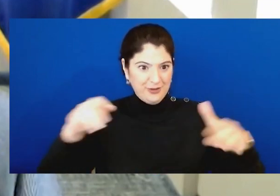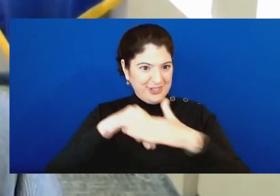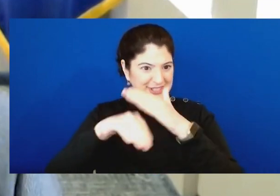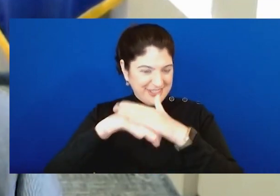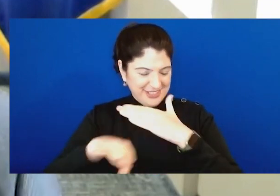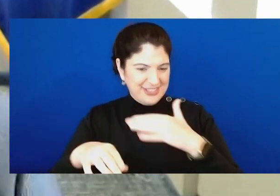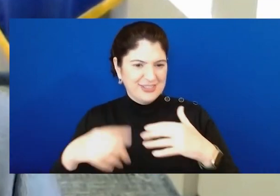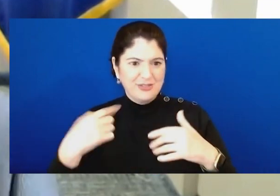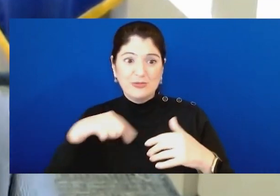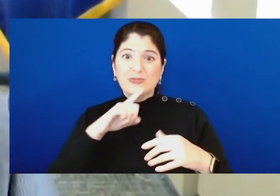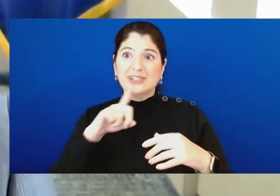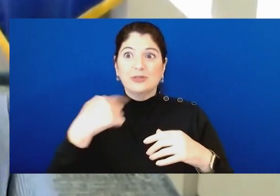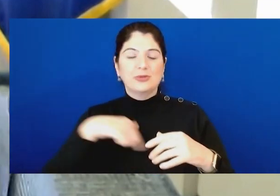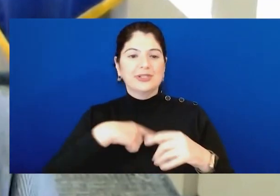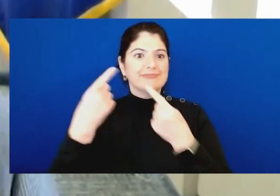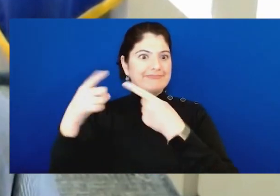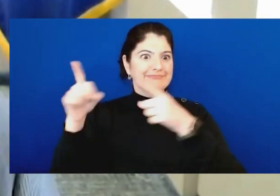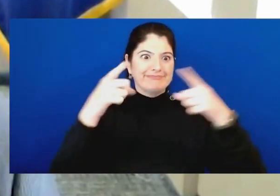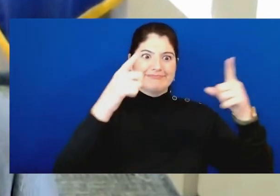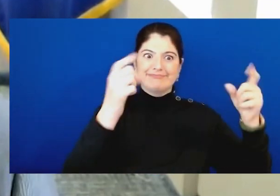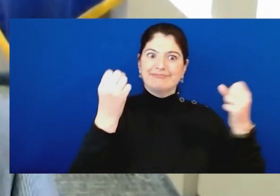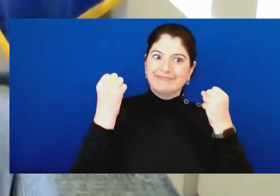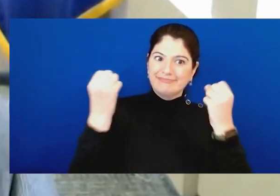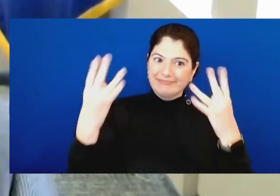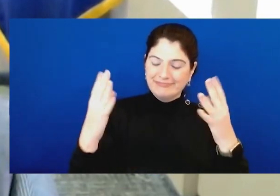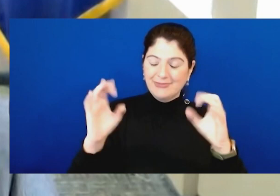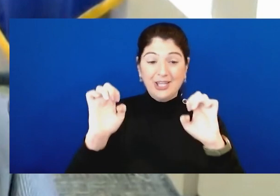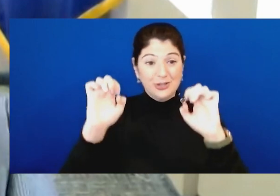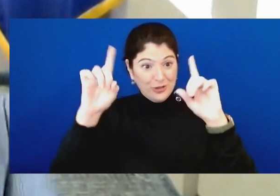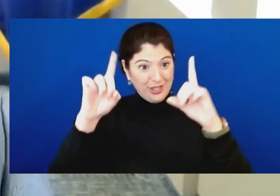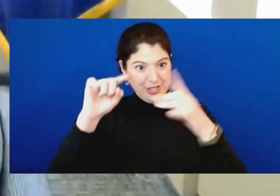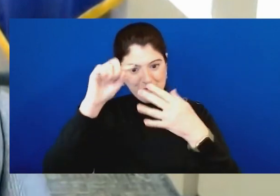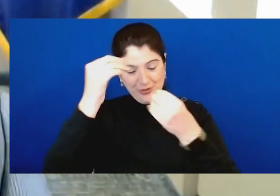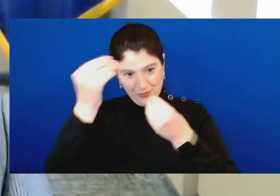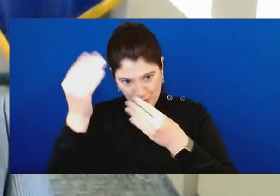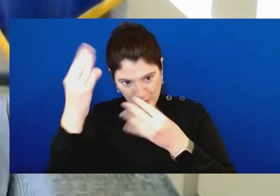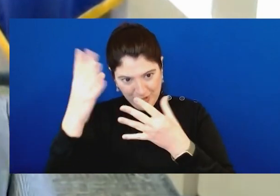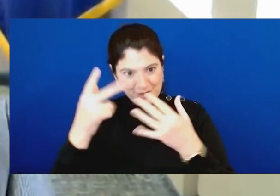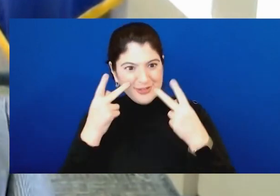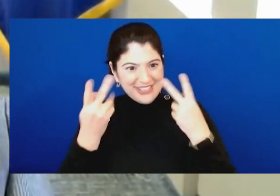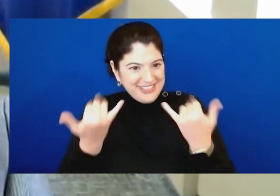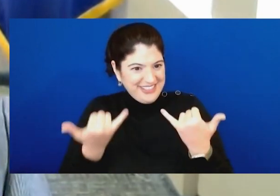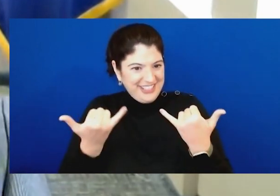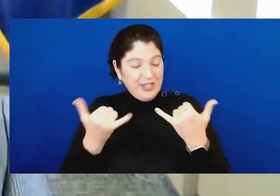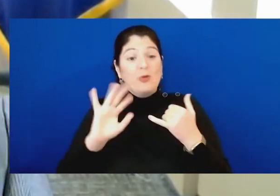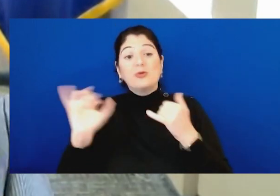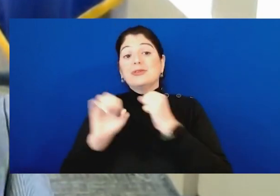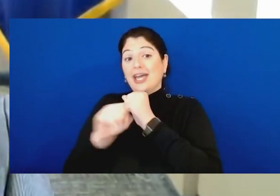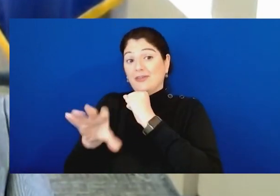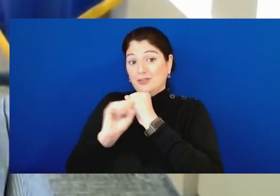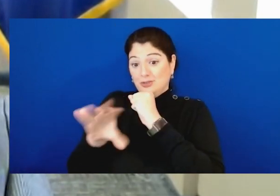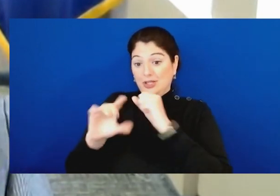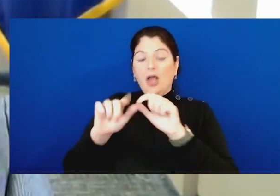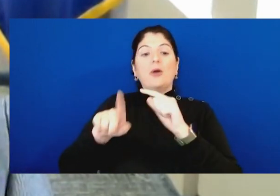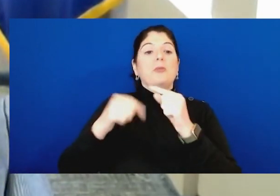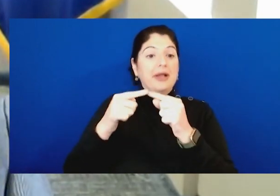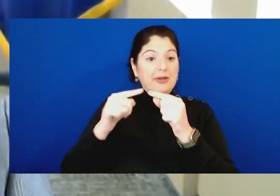like the educational materials that you'll see here today. The advertisements about language access in different media